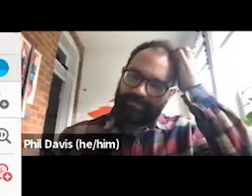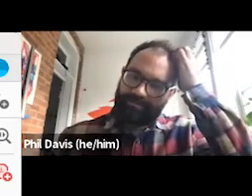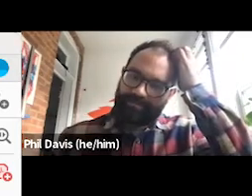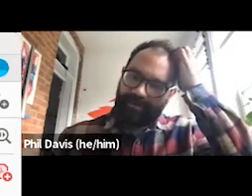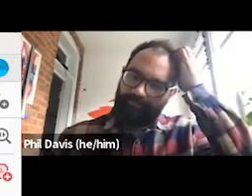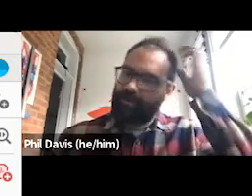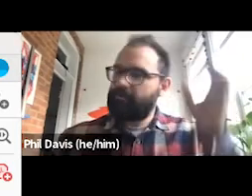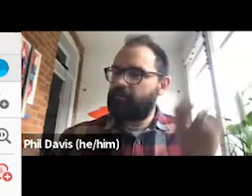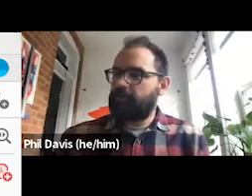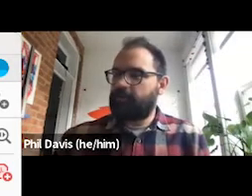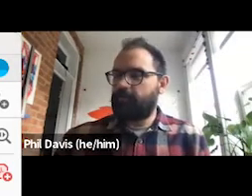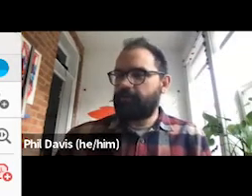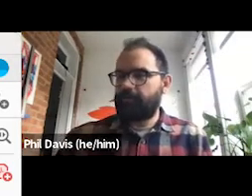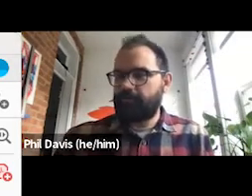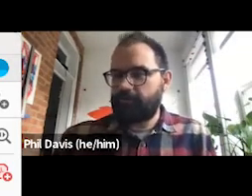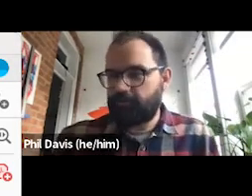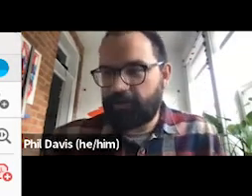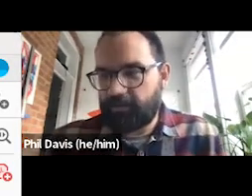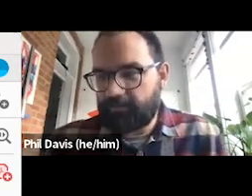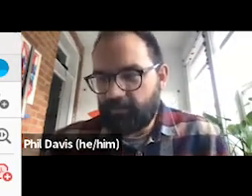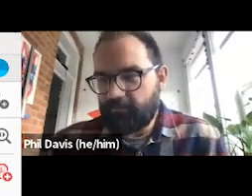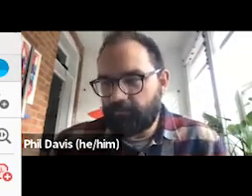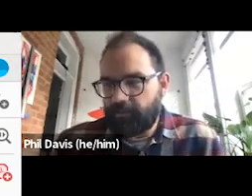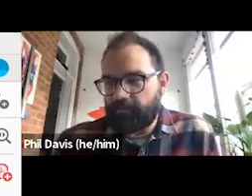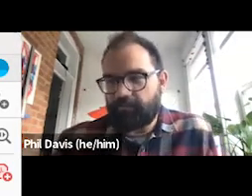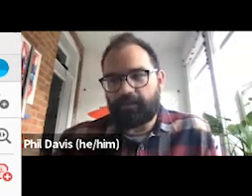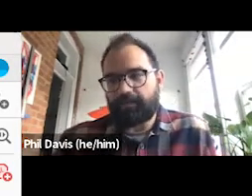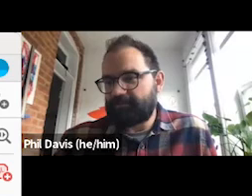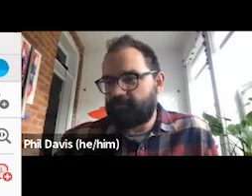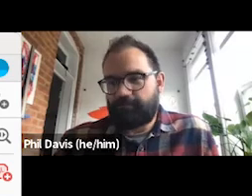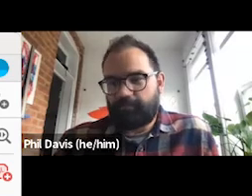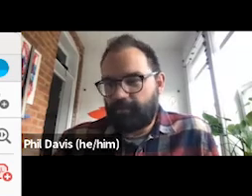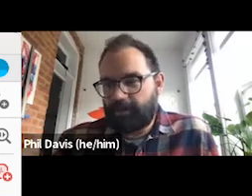This was the timeline that we had come up with in 2019. It's pretty basic.